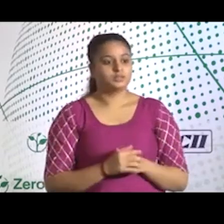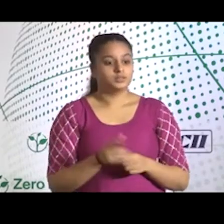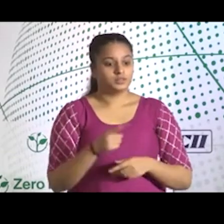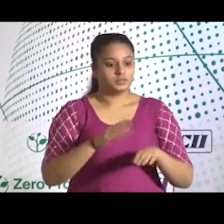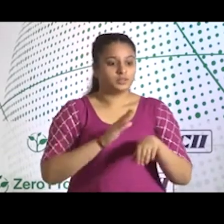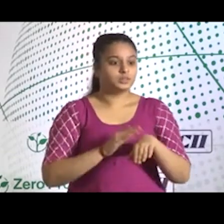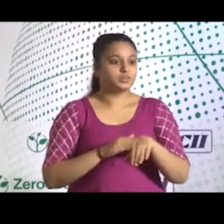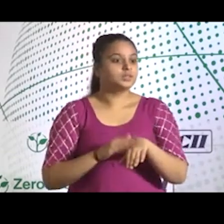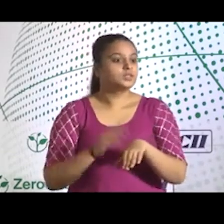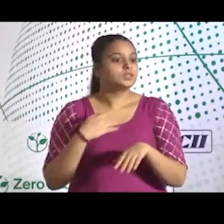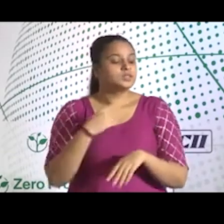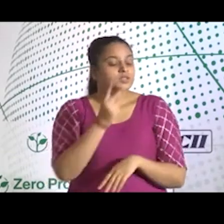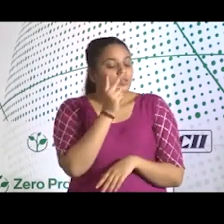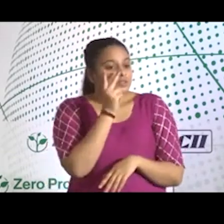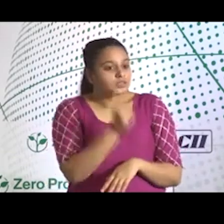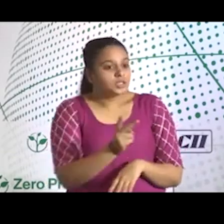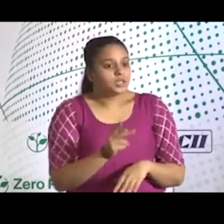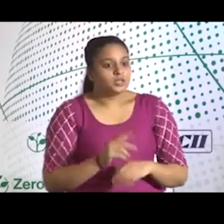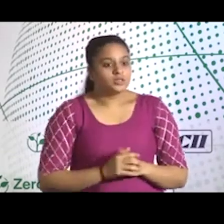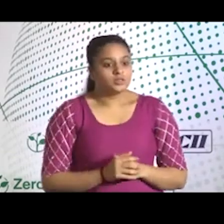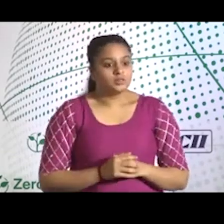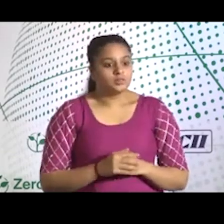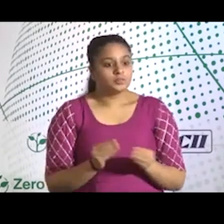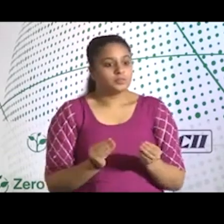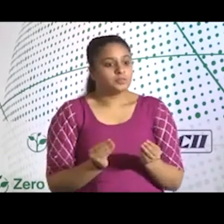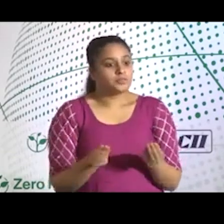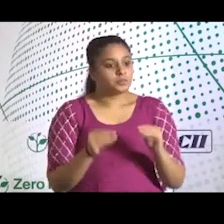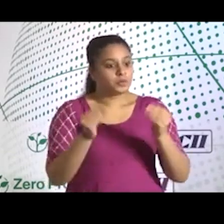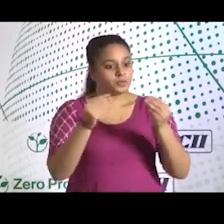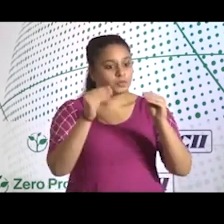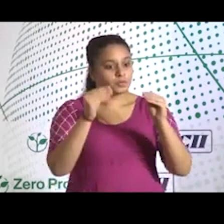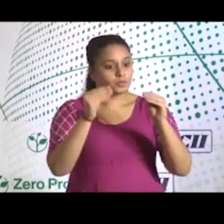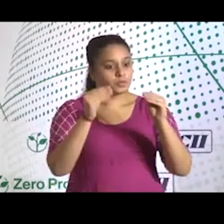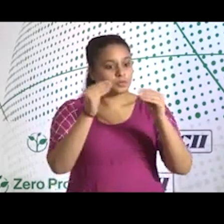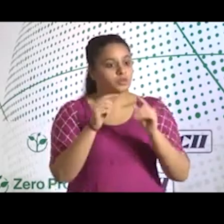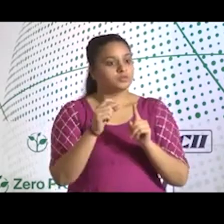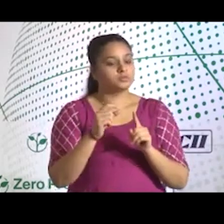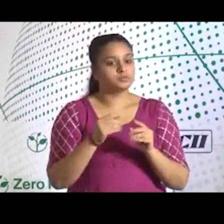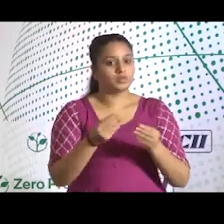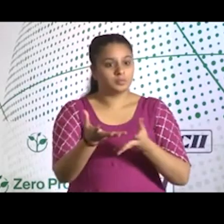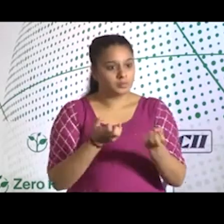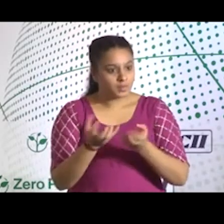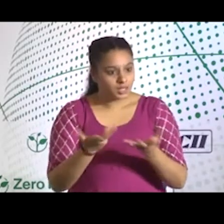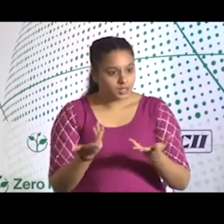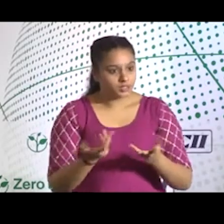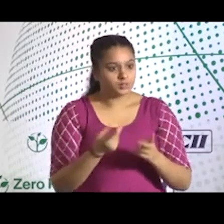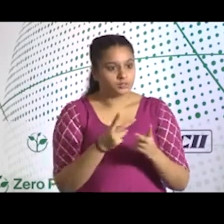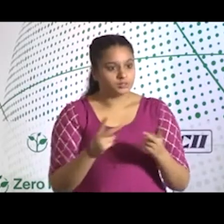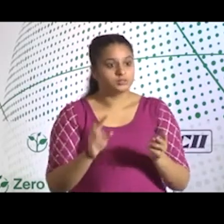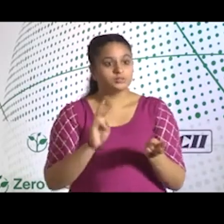so seamless, increased productivity. And again, it was universally designed